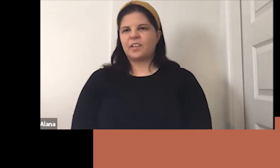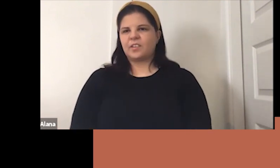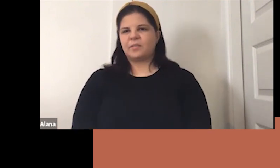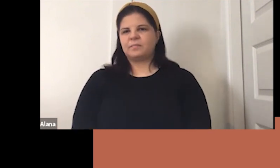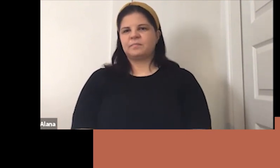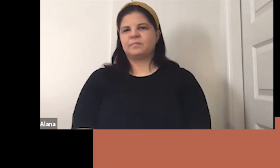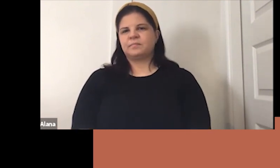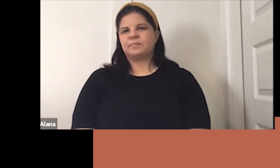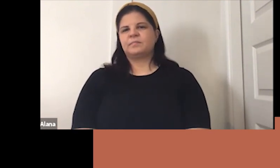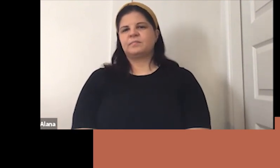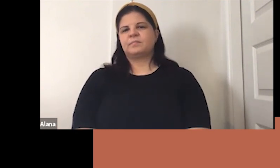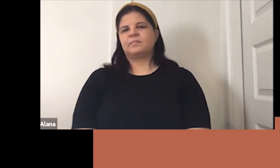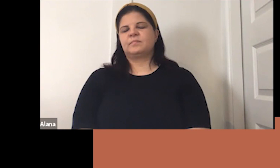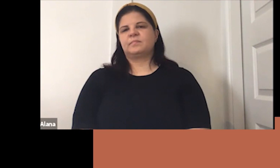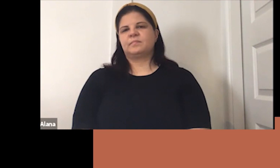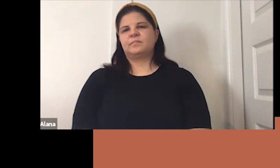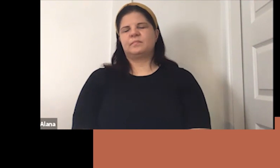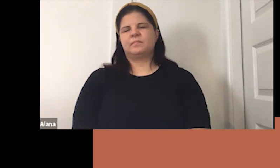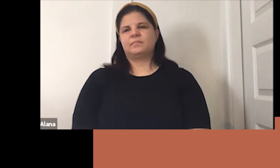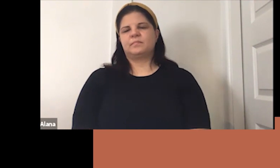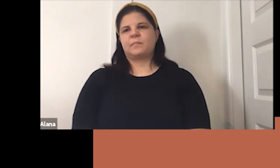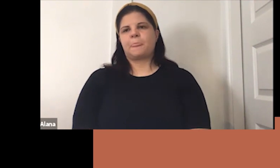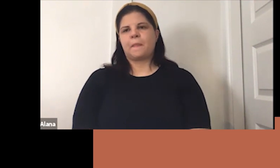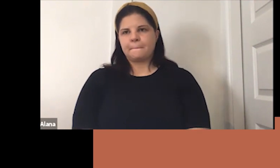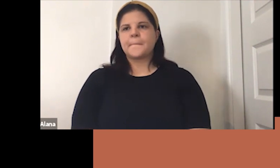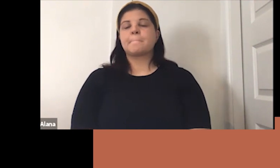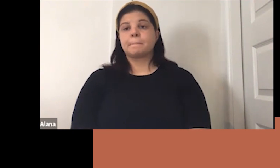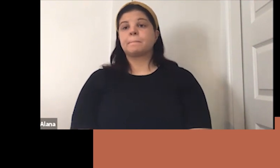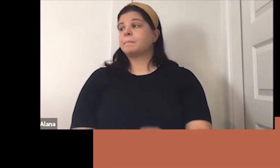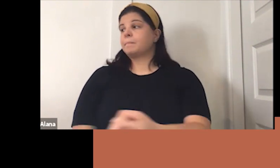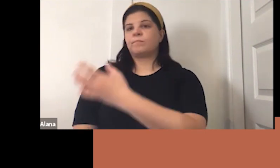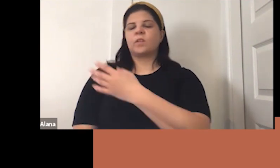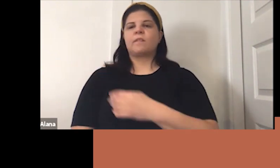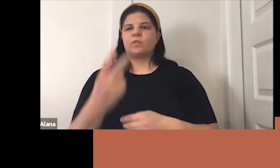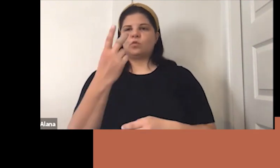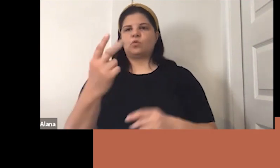So, this slide contains two images.